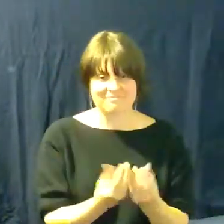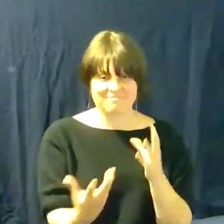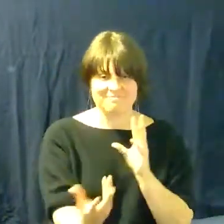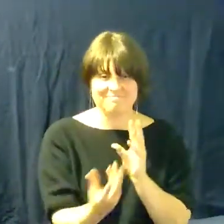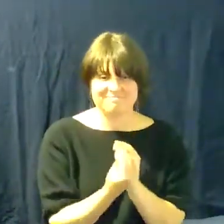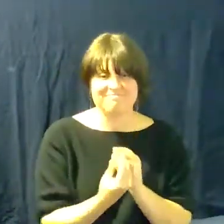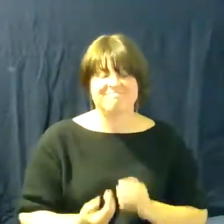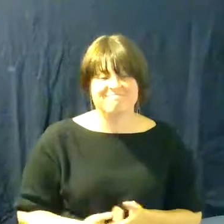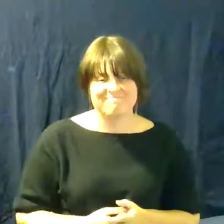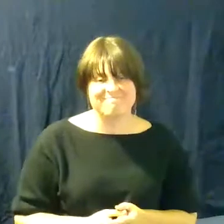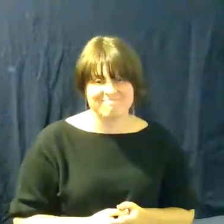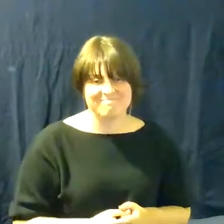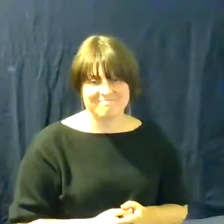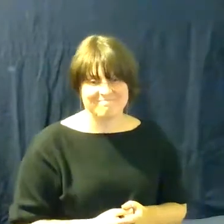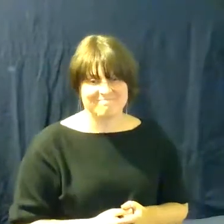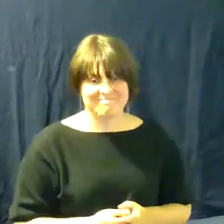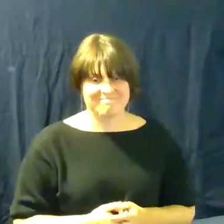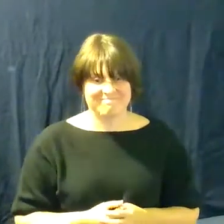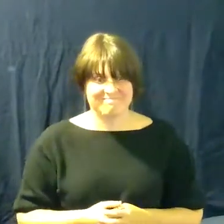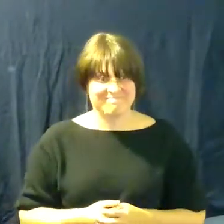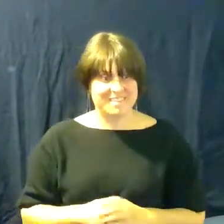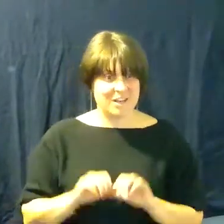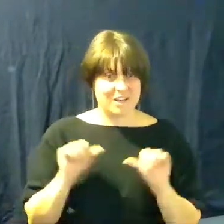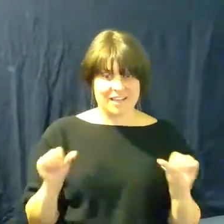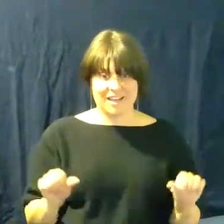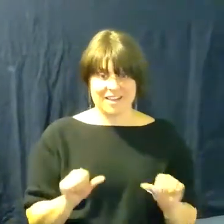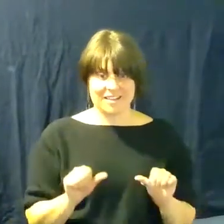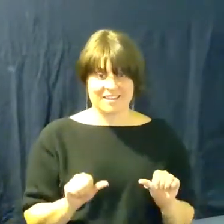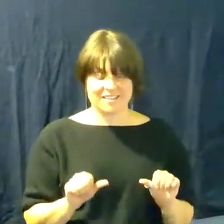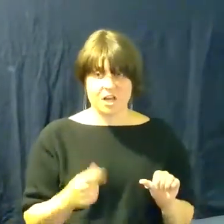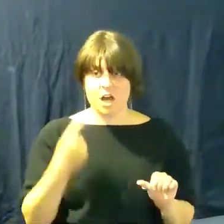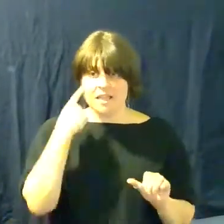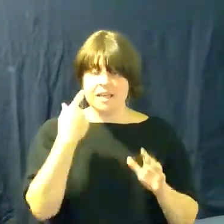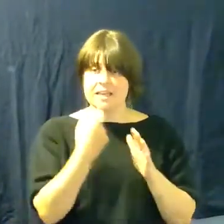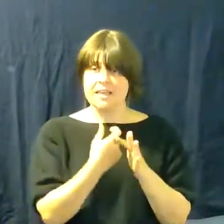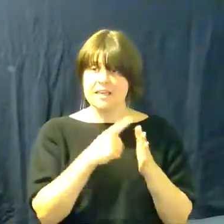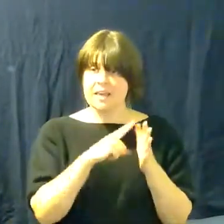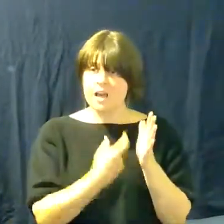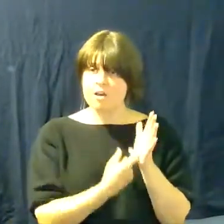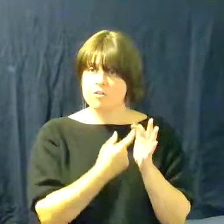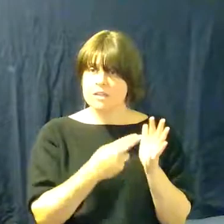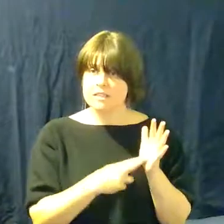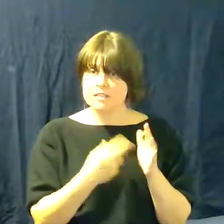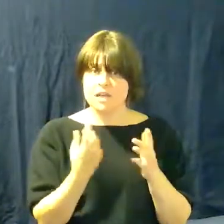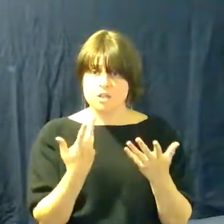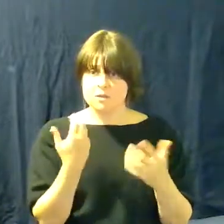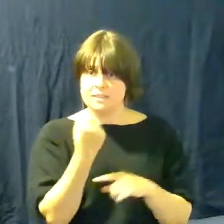all on it and all learning and growing and developing together